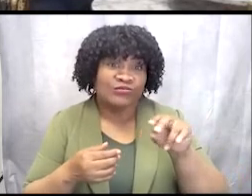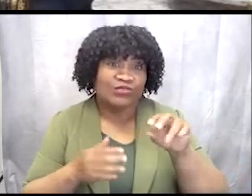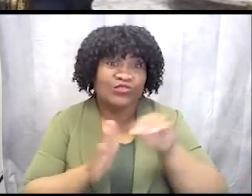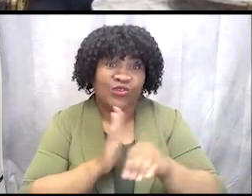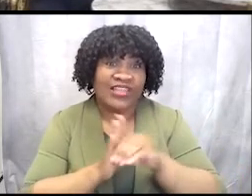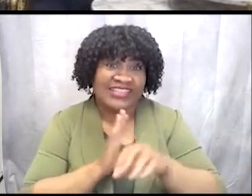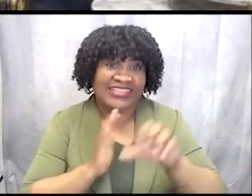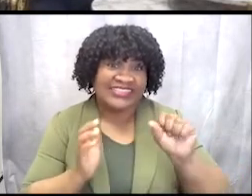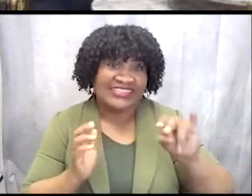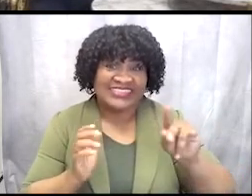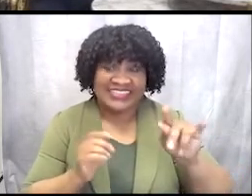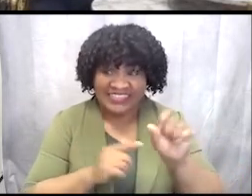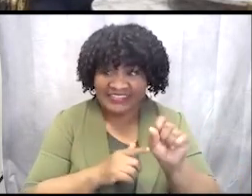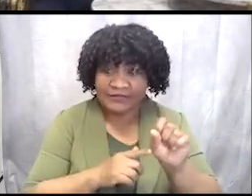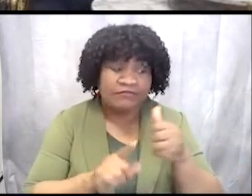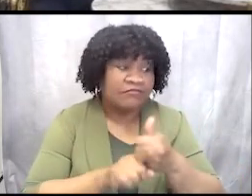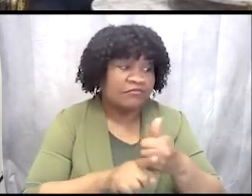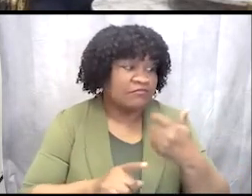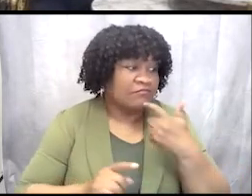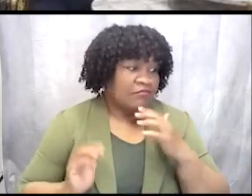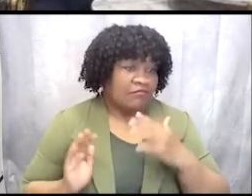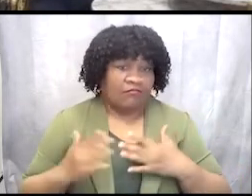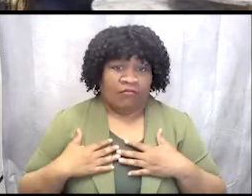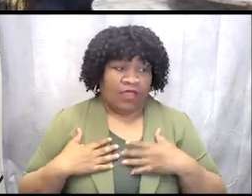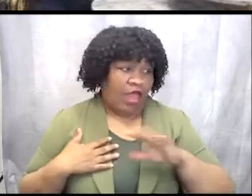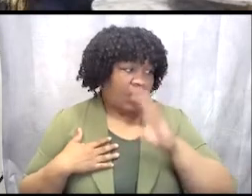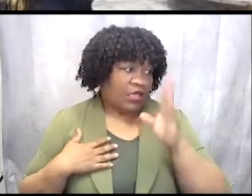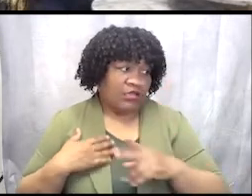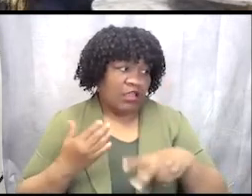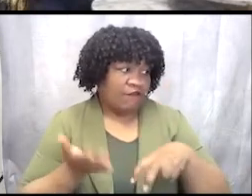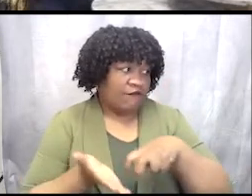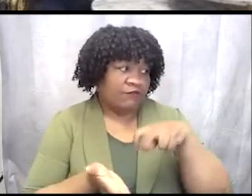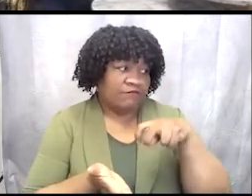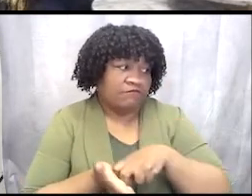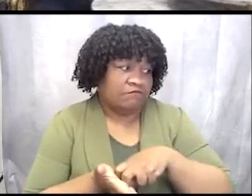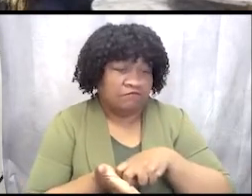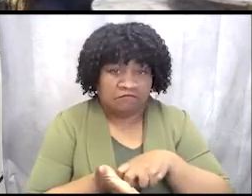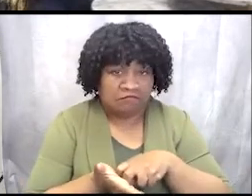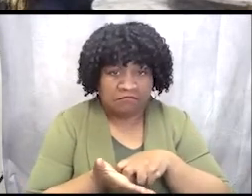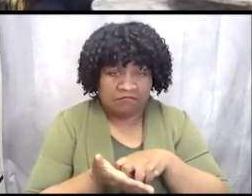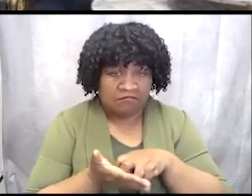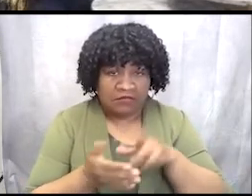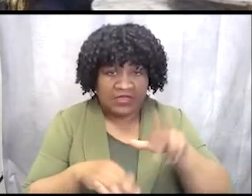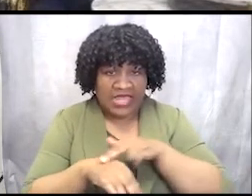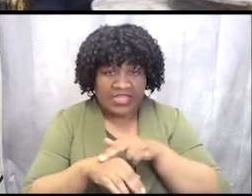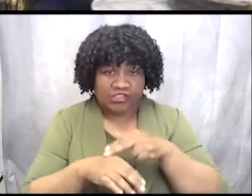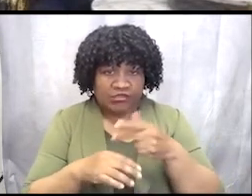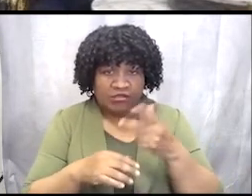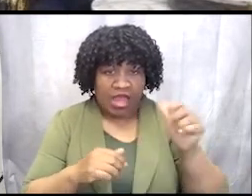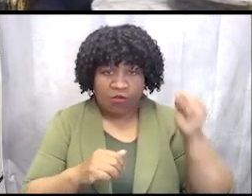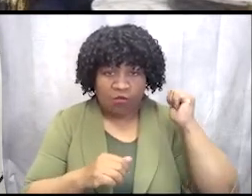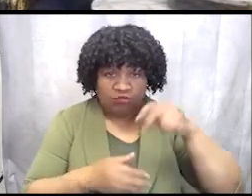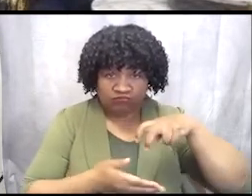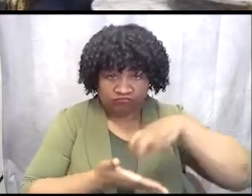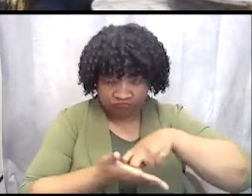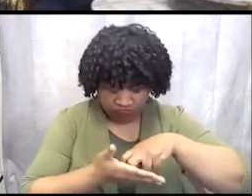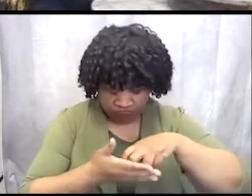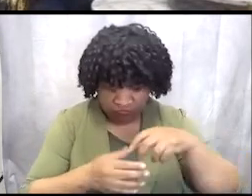He said, "I could never take a knee during the national anthem because my father